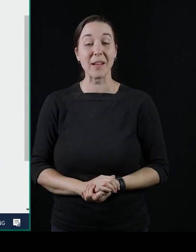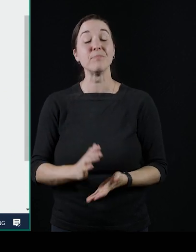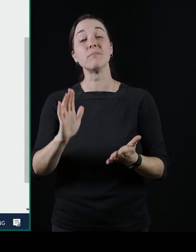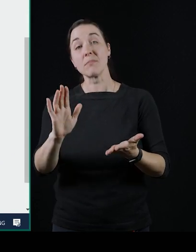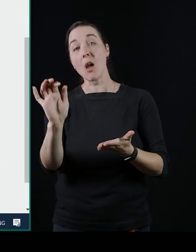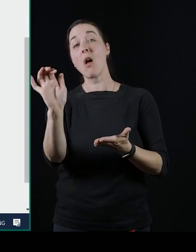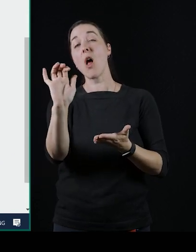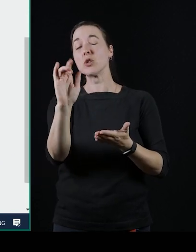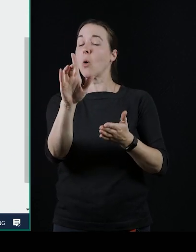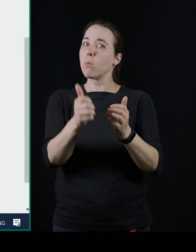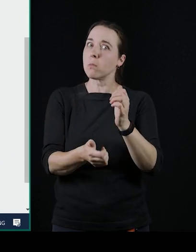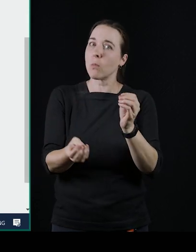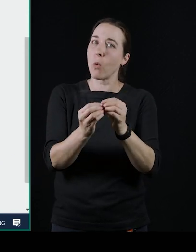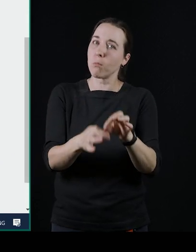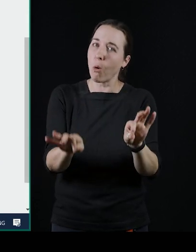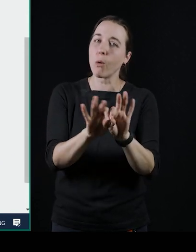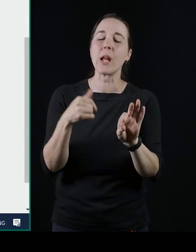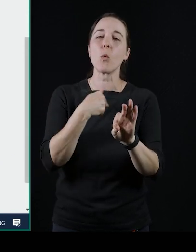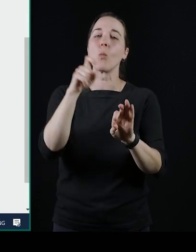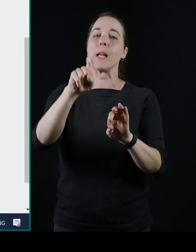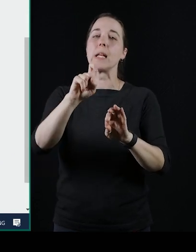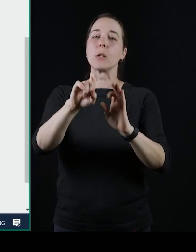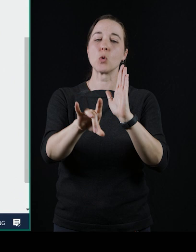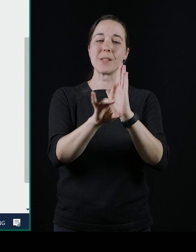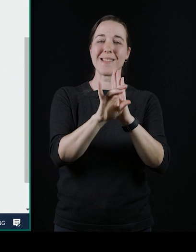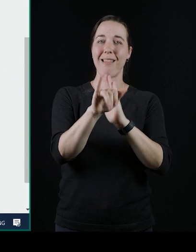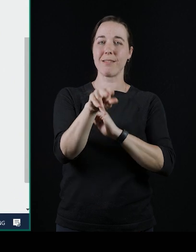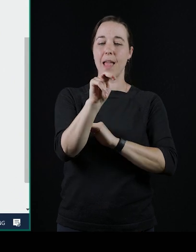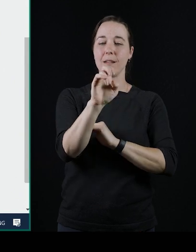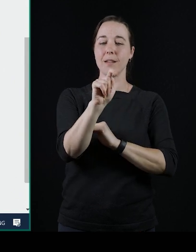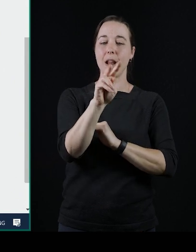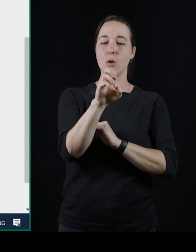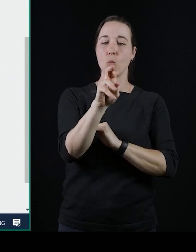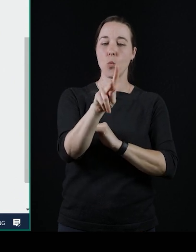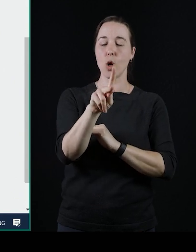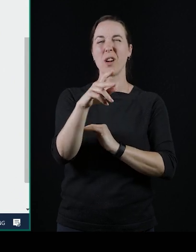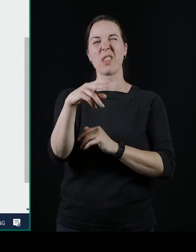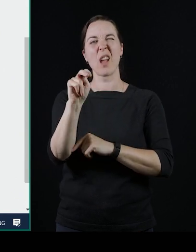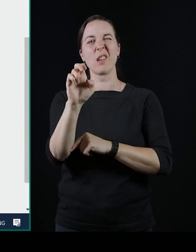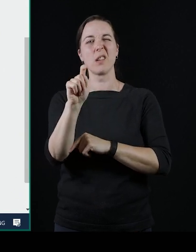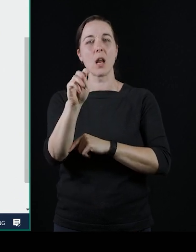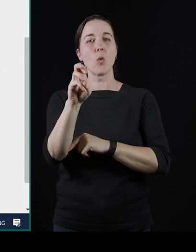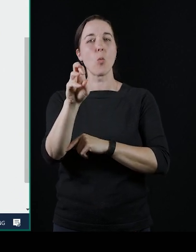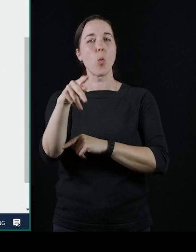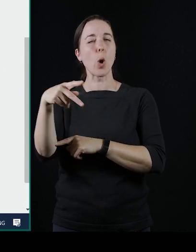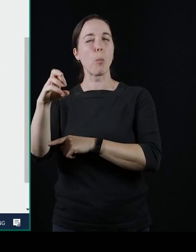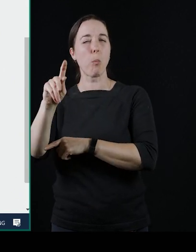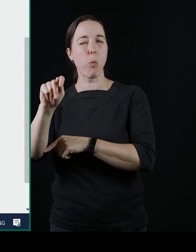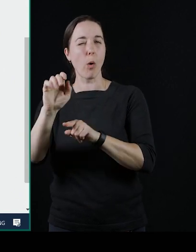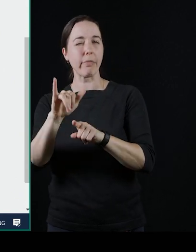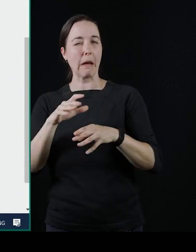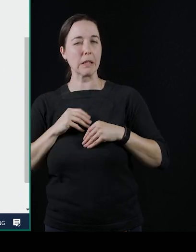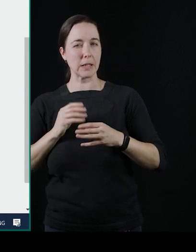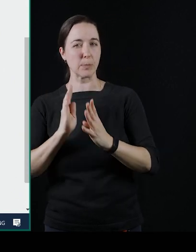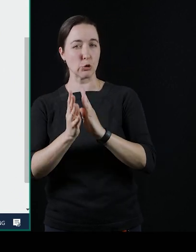Moreover, more importantly, we need to select the network. Then it will report at our game, accepts traffic.